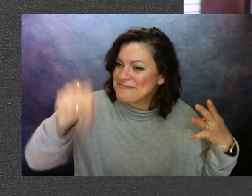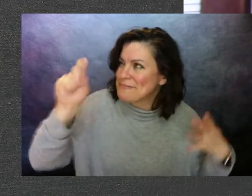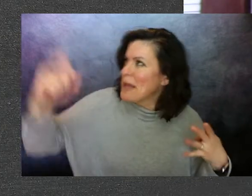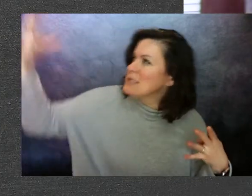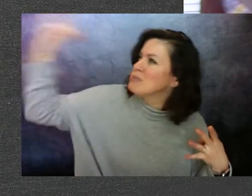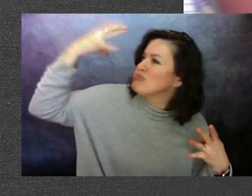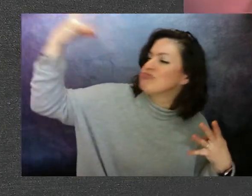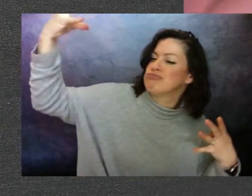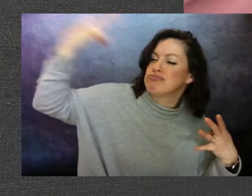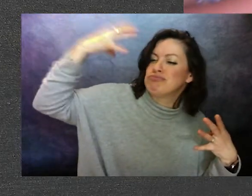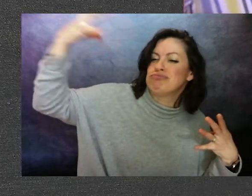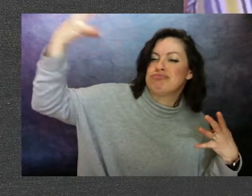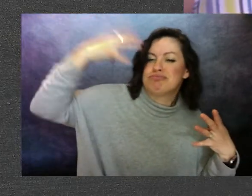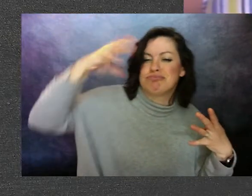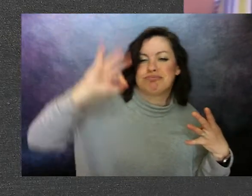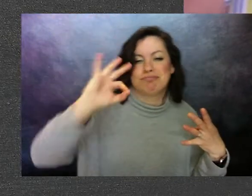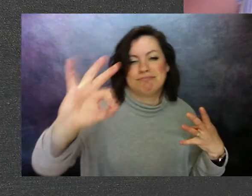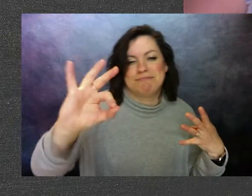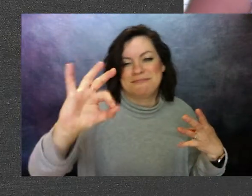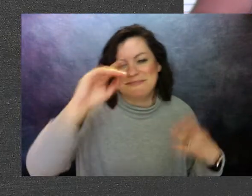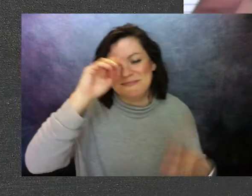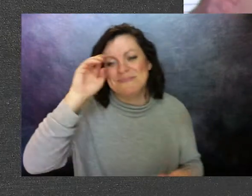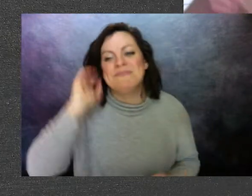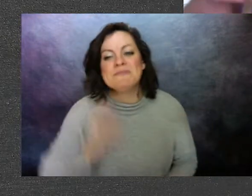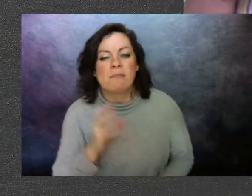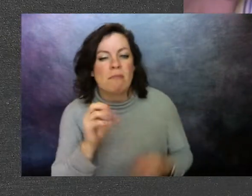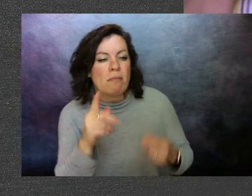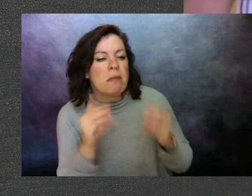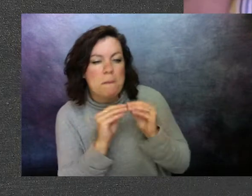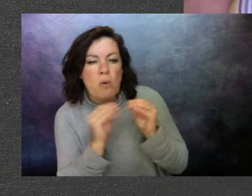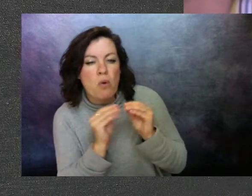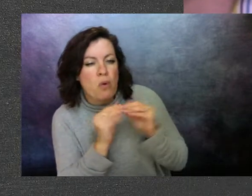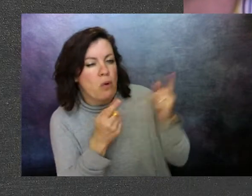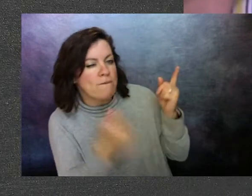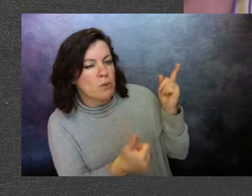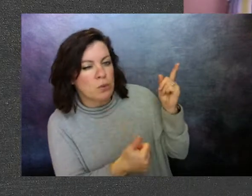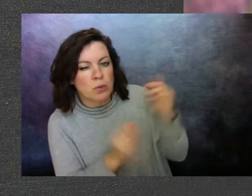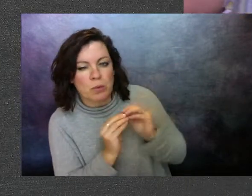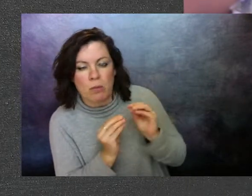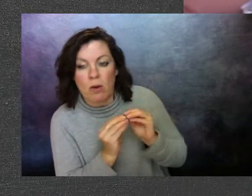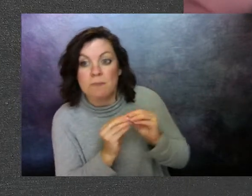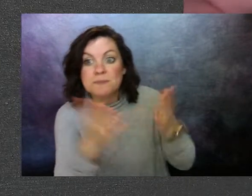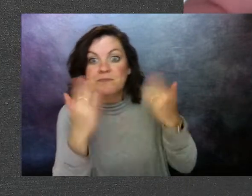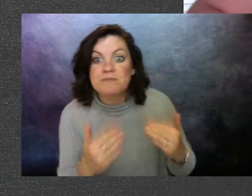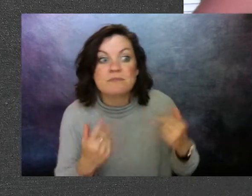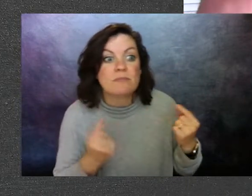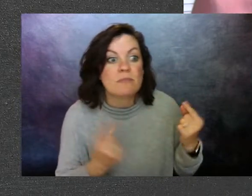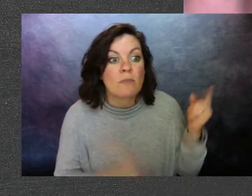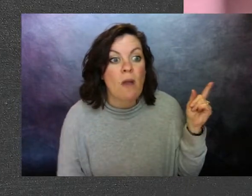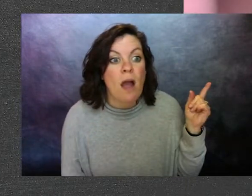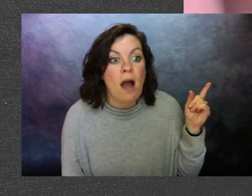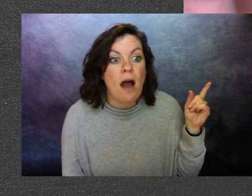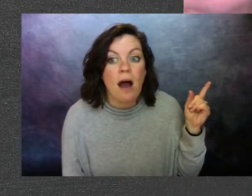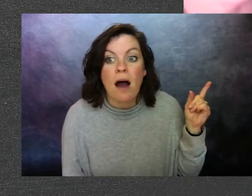We go to the beach in the summertime. All right, we've got a couple more. Here is the next one. Ready?